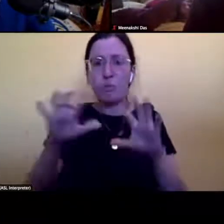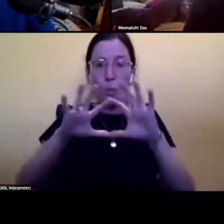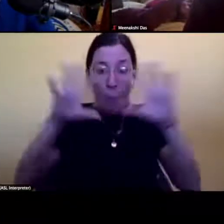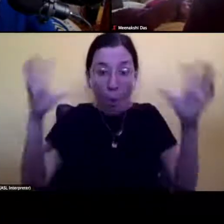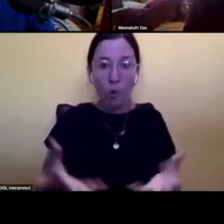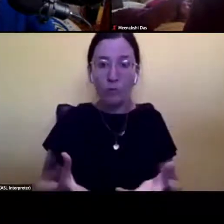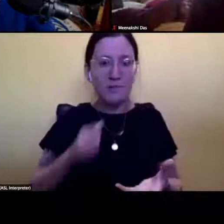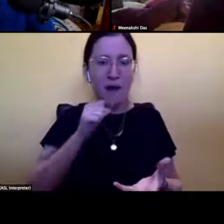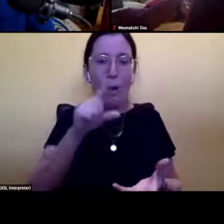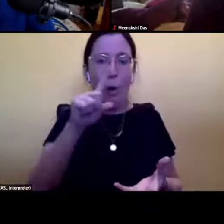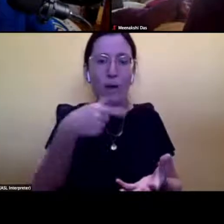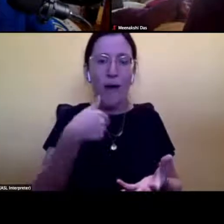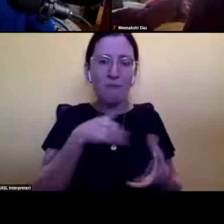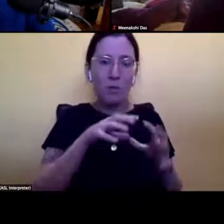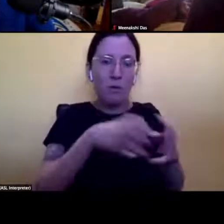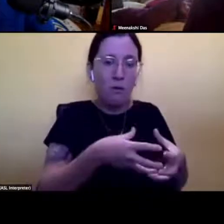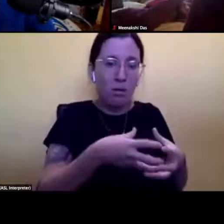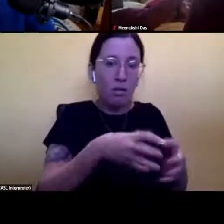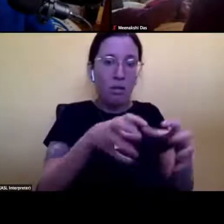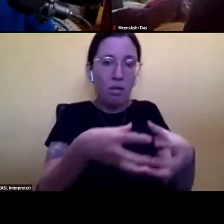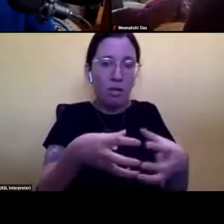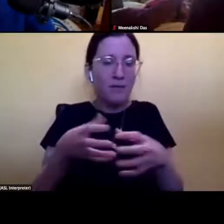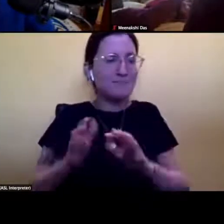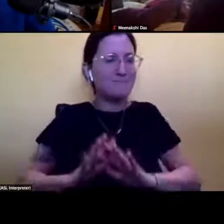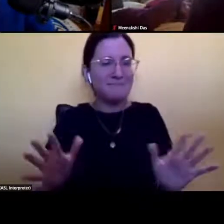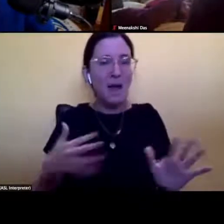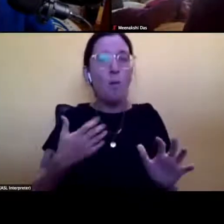So I think that is a really good practice. Whenever we do something for just one group